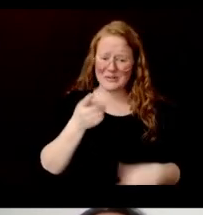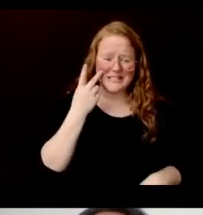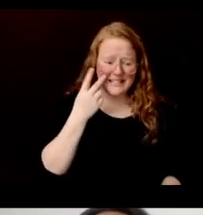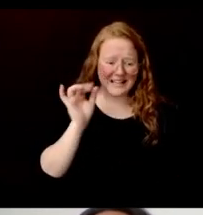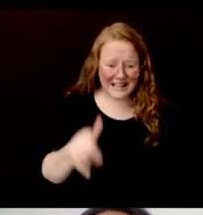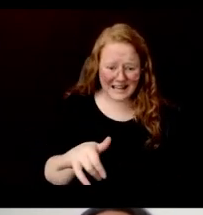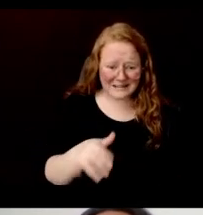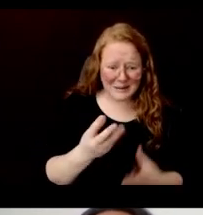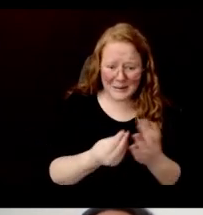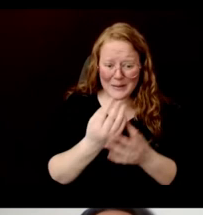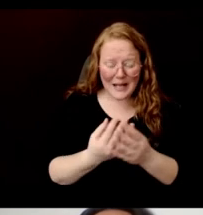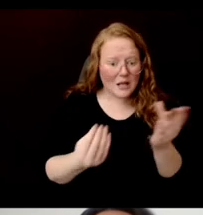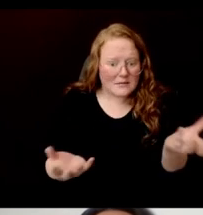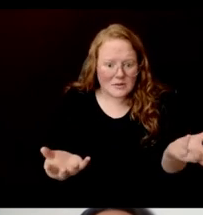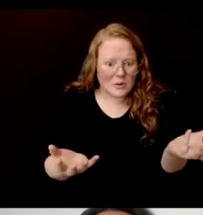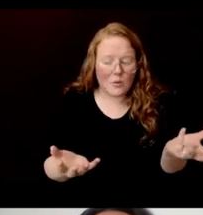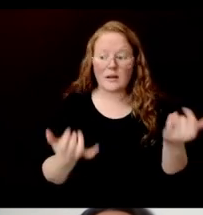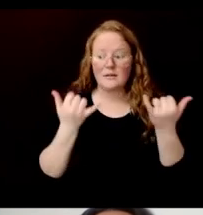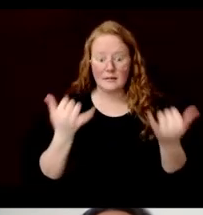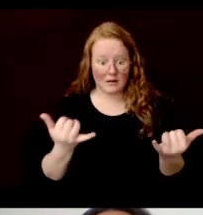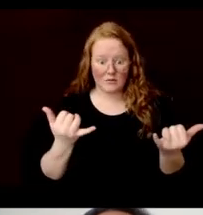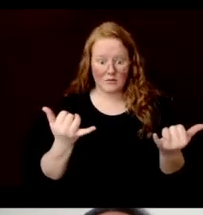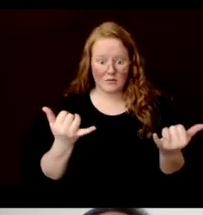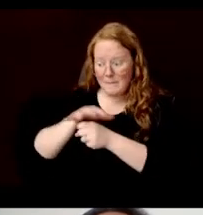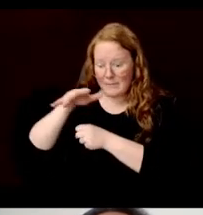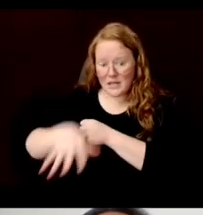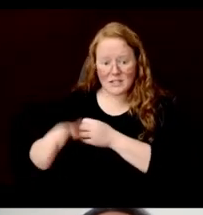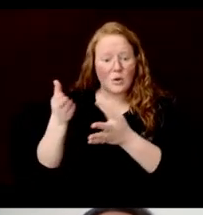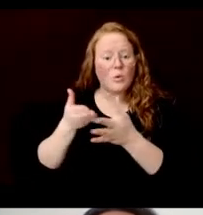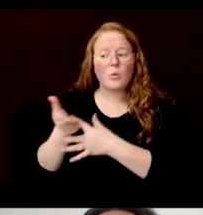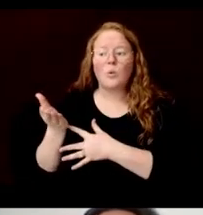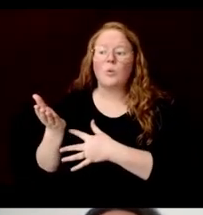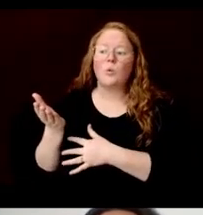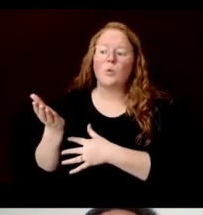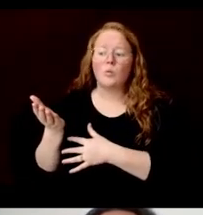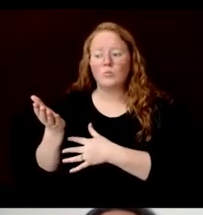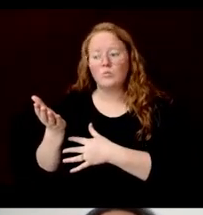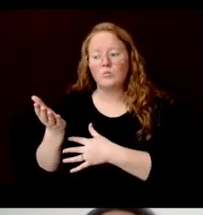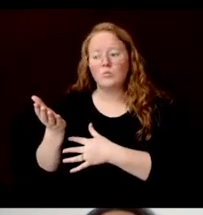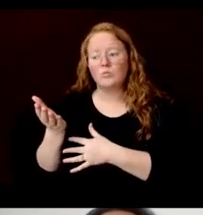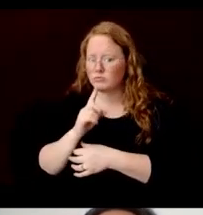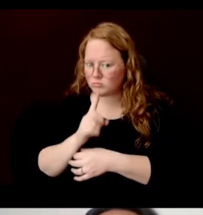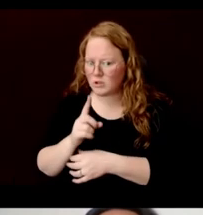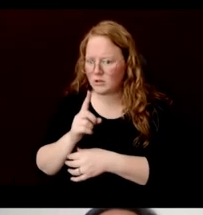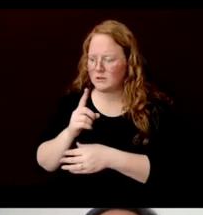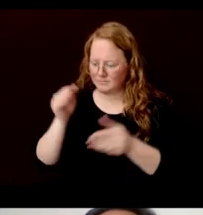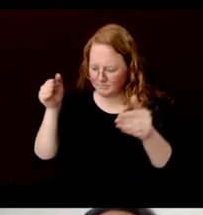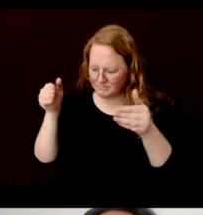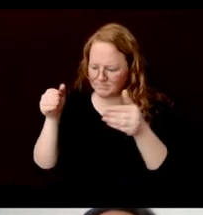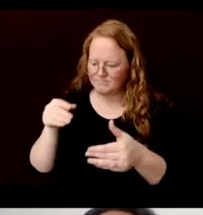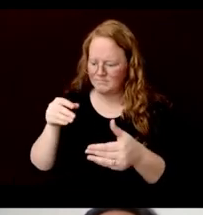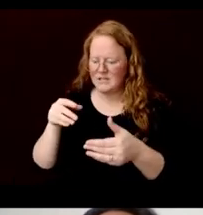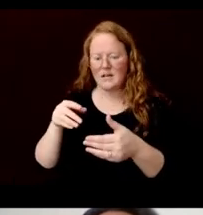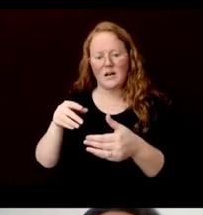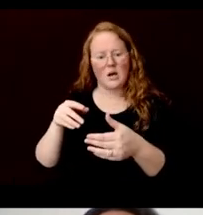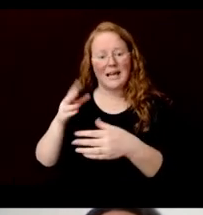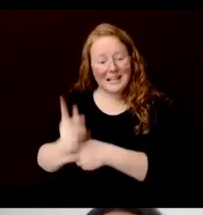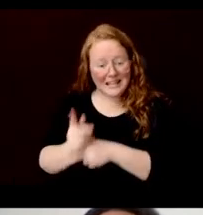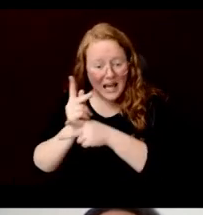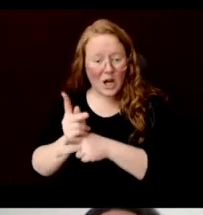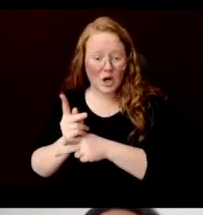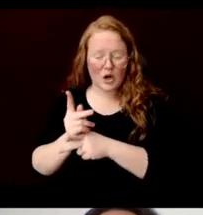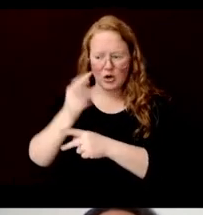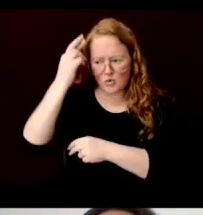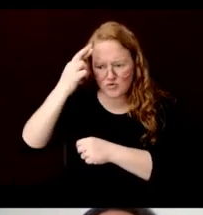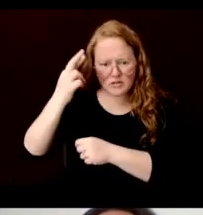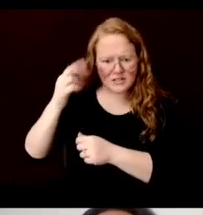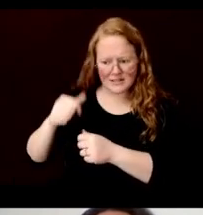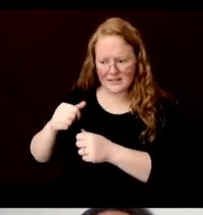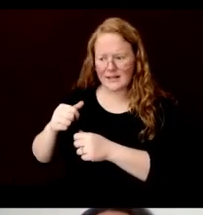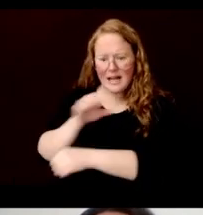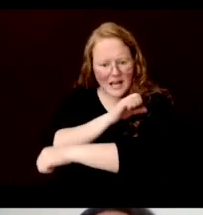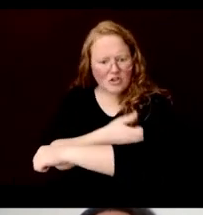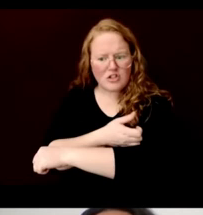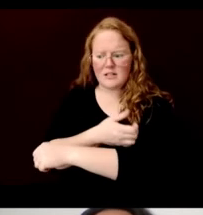And it only has become abundant through this kind of deliberate care/intent of using and managing this plant for the usage of paper.